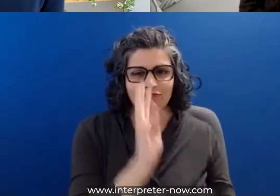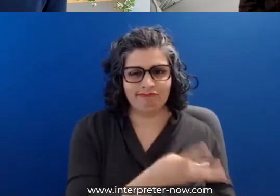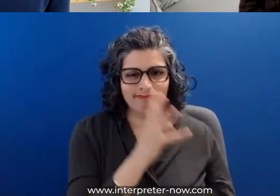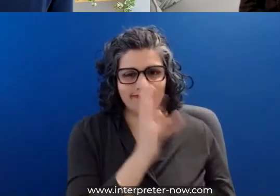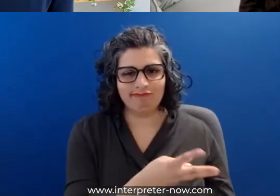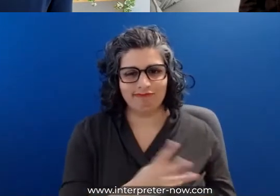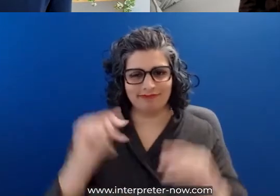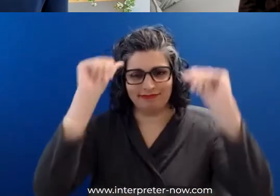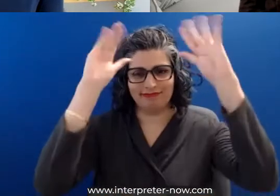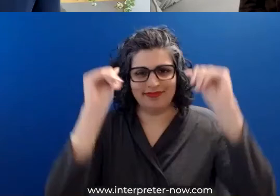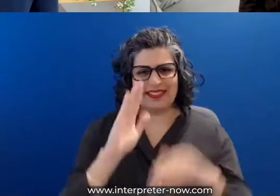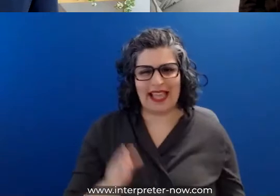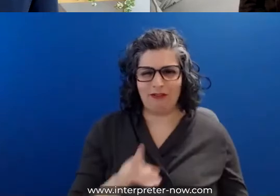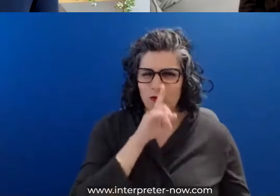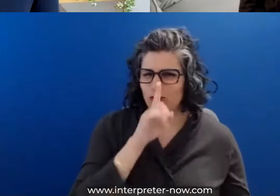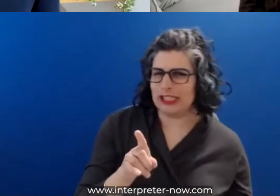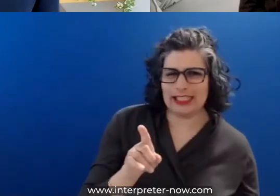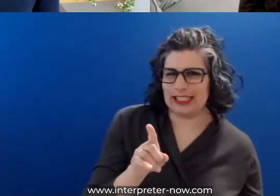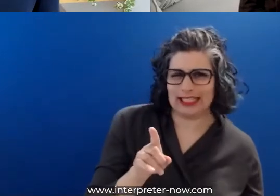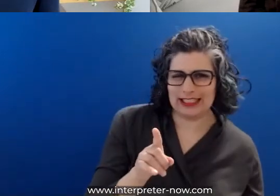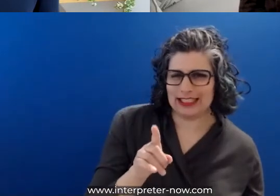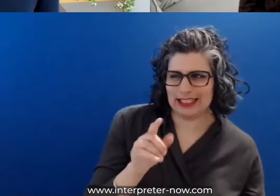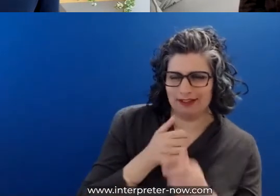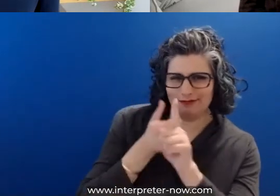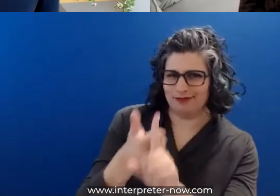I never really did.